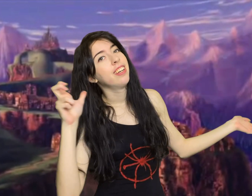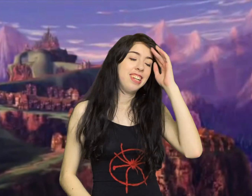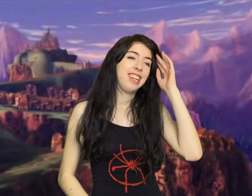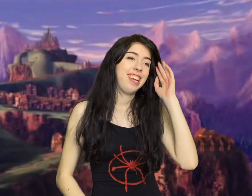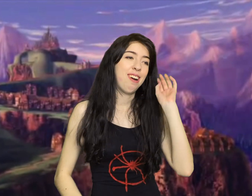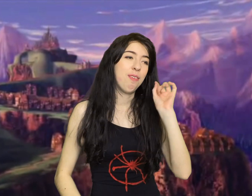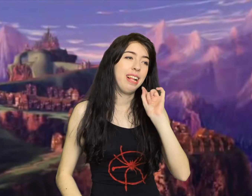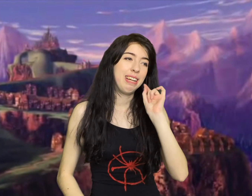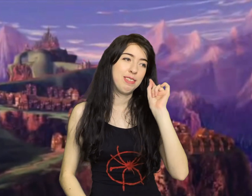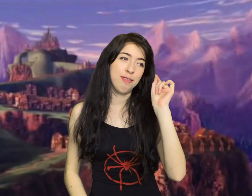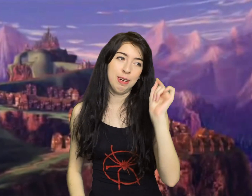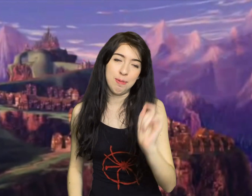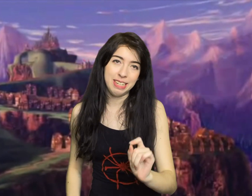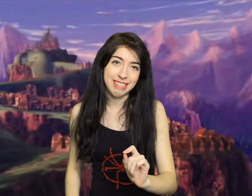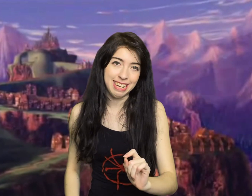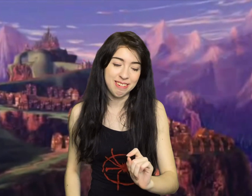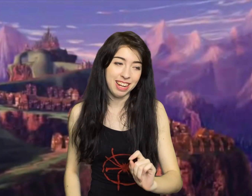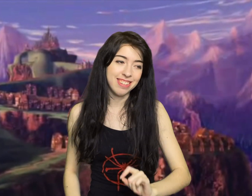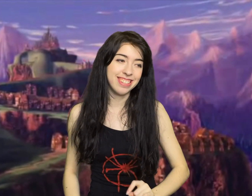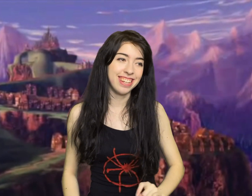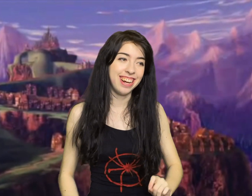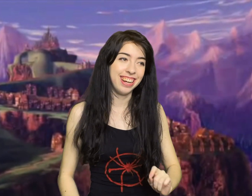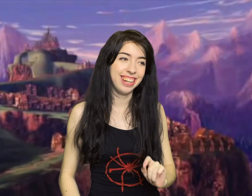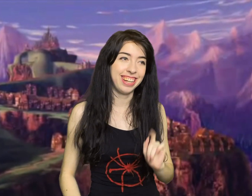now while i was verbally saying what i was signing it kind